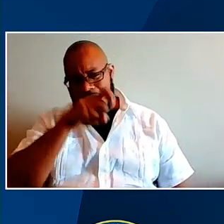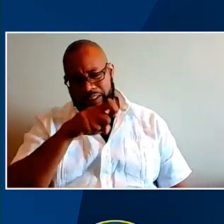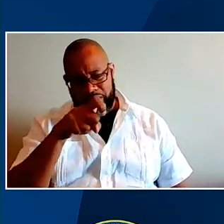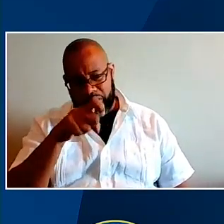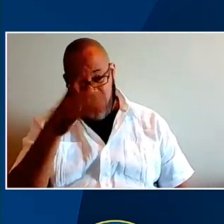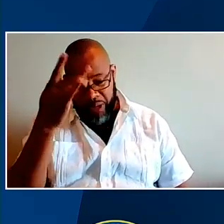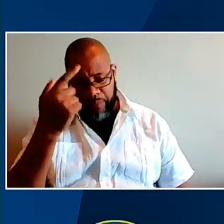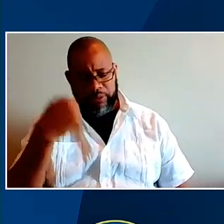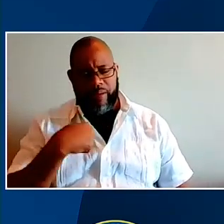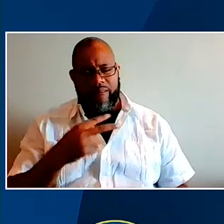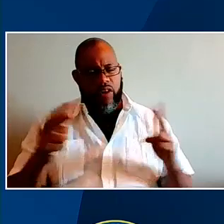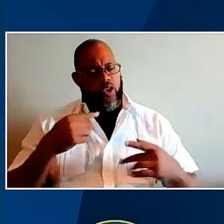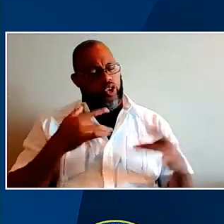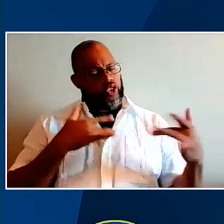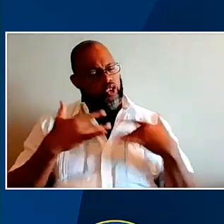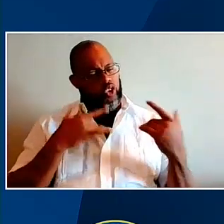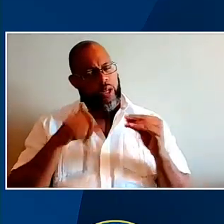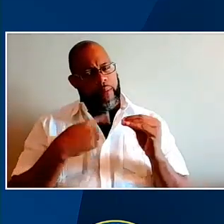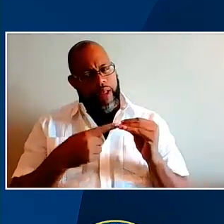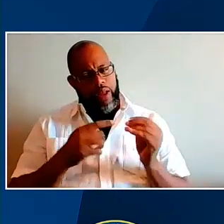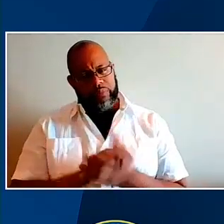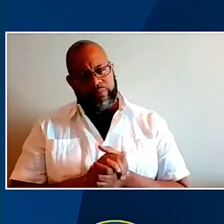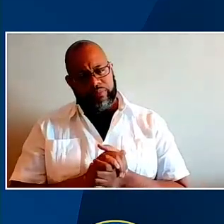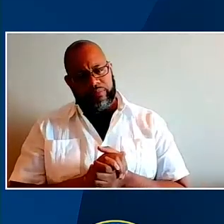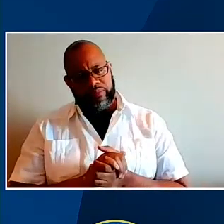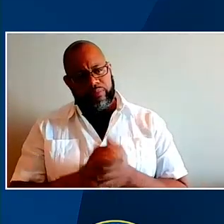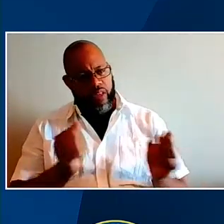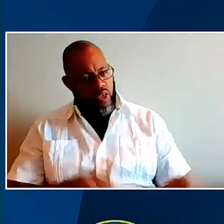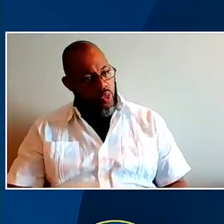very concerned about throwing out the baby in the bathwater.